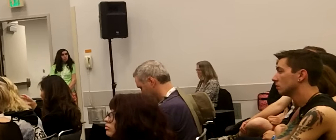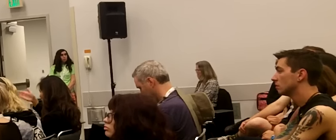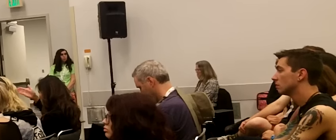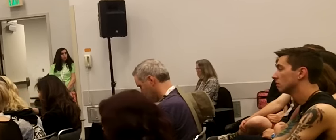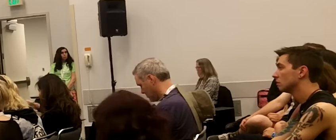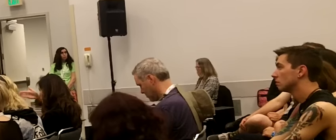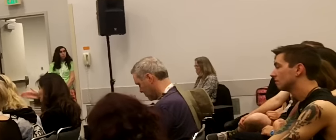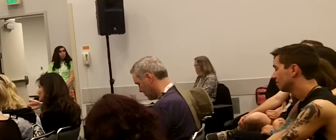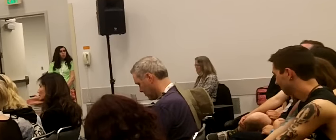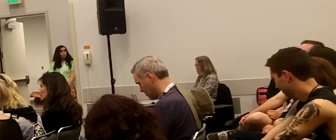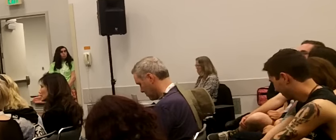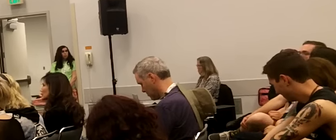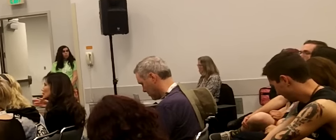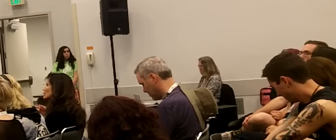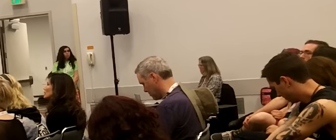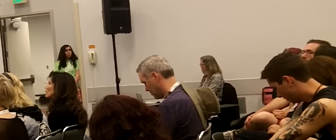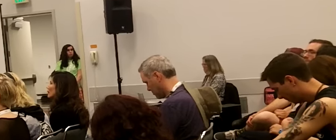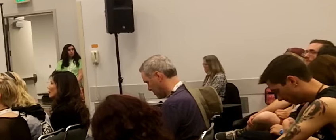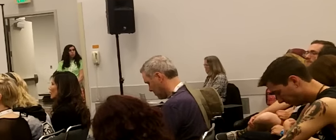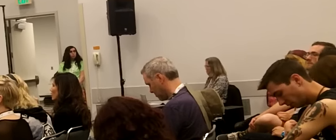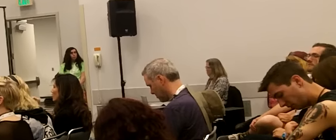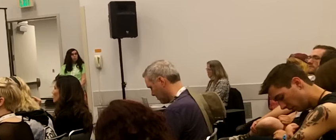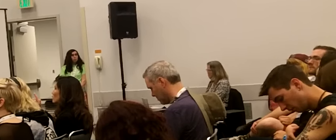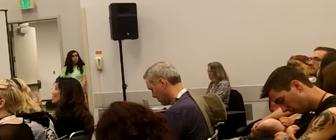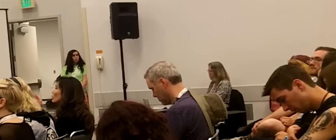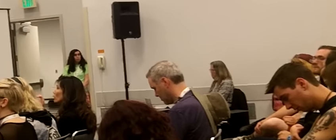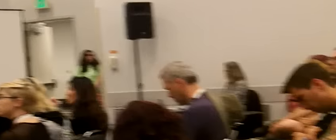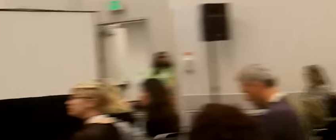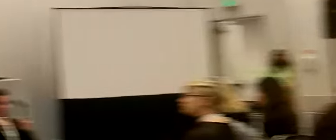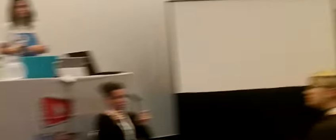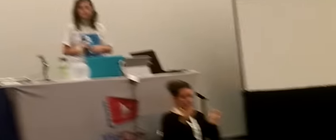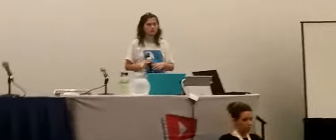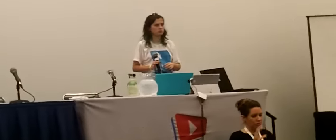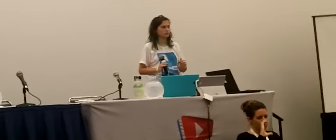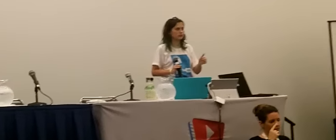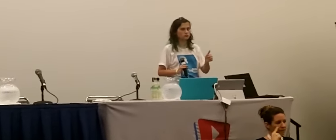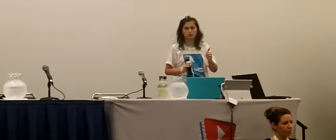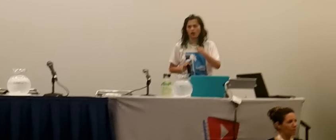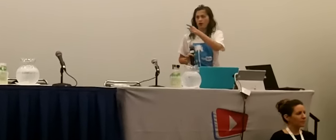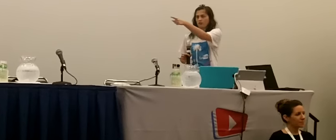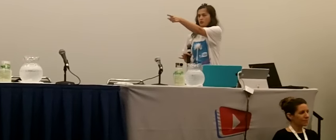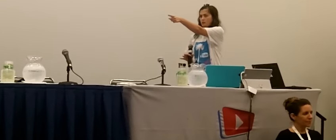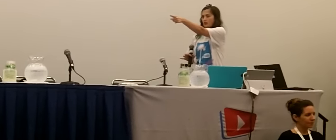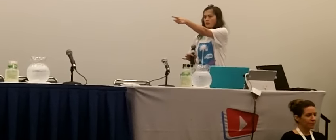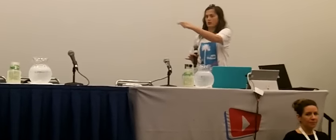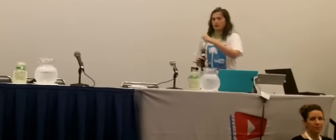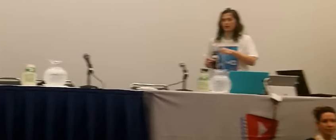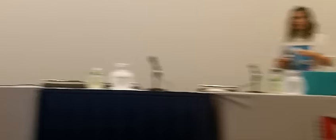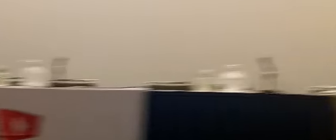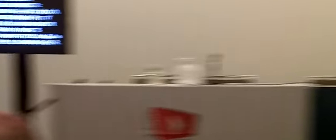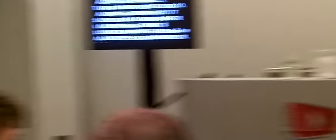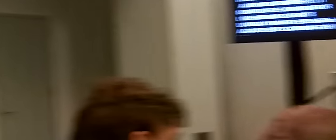that's usually what the YouTube adjuster's looking for. Go ahead. Okay, um--